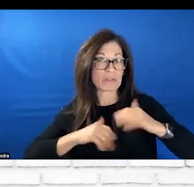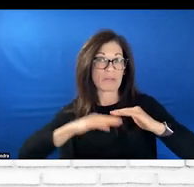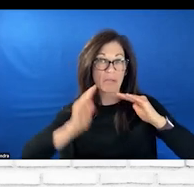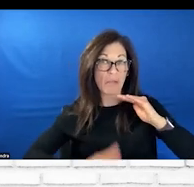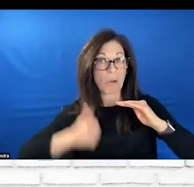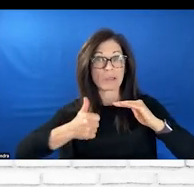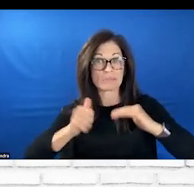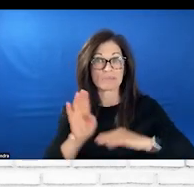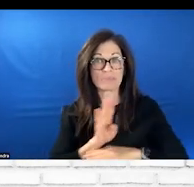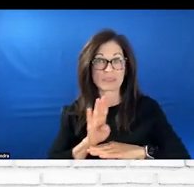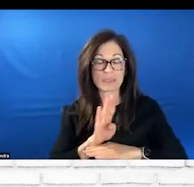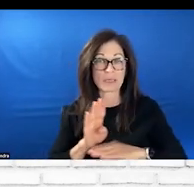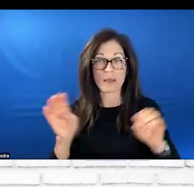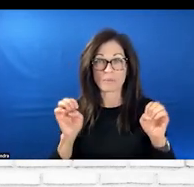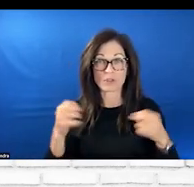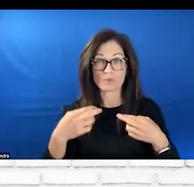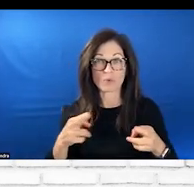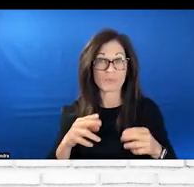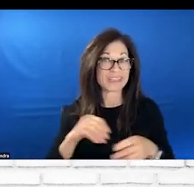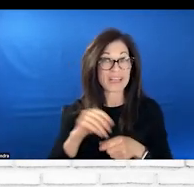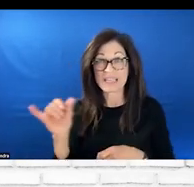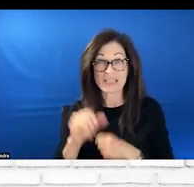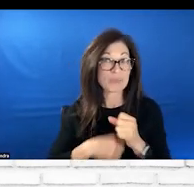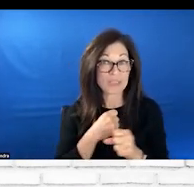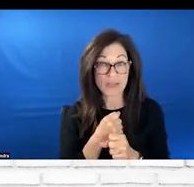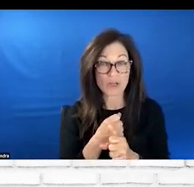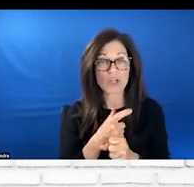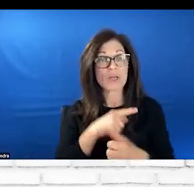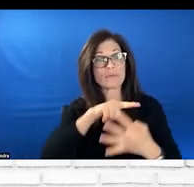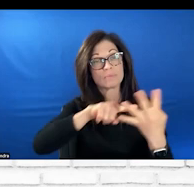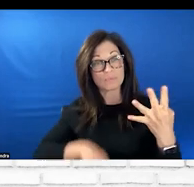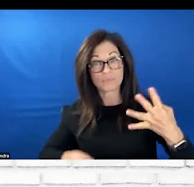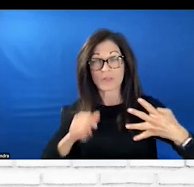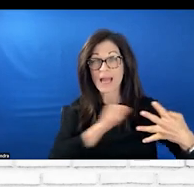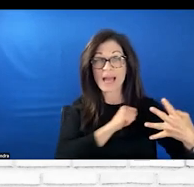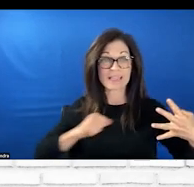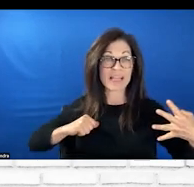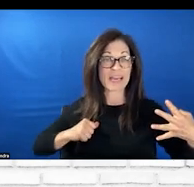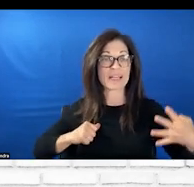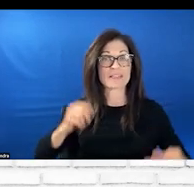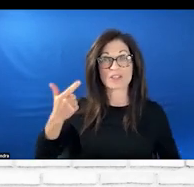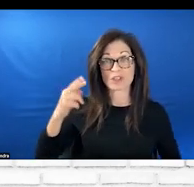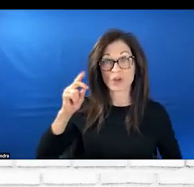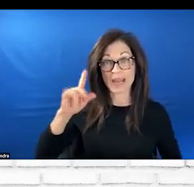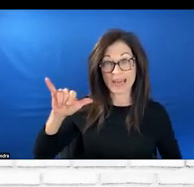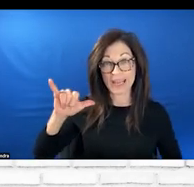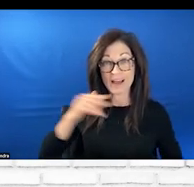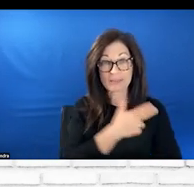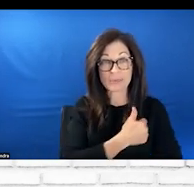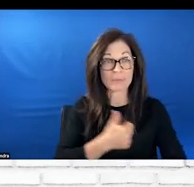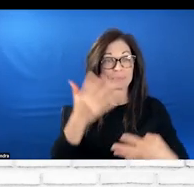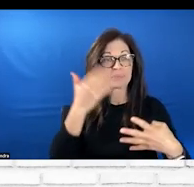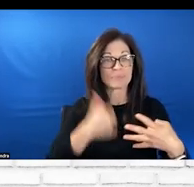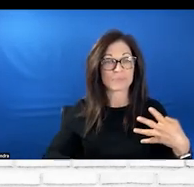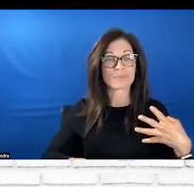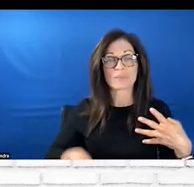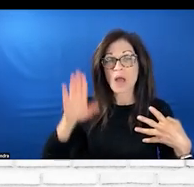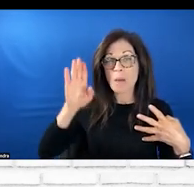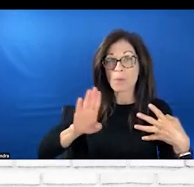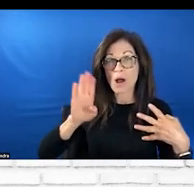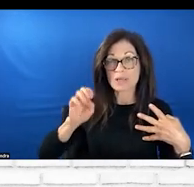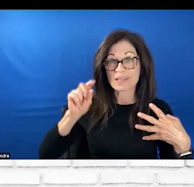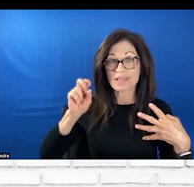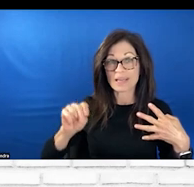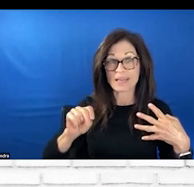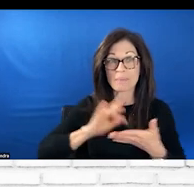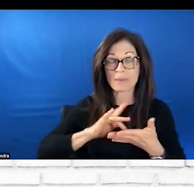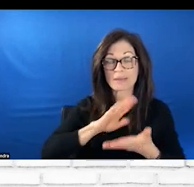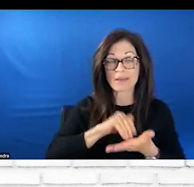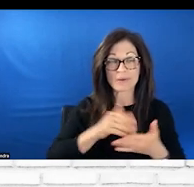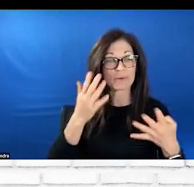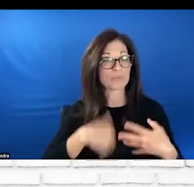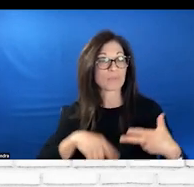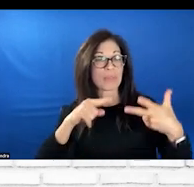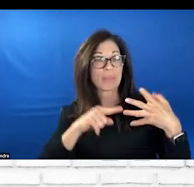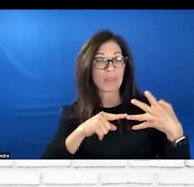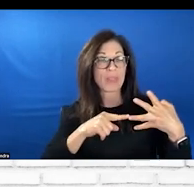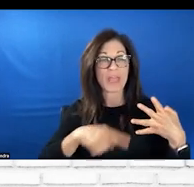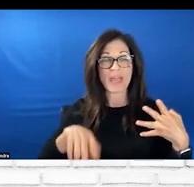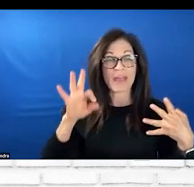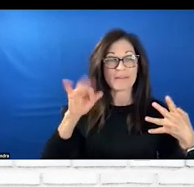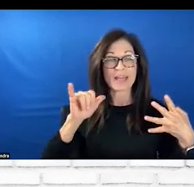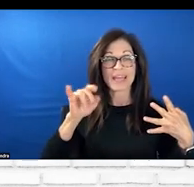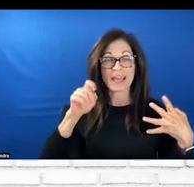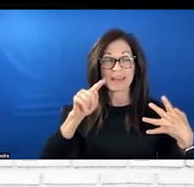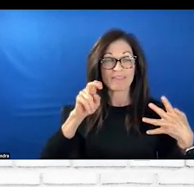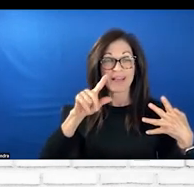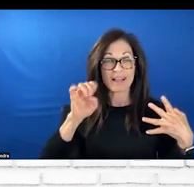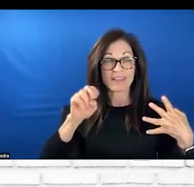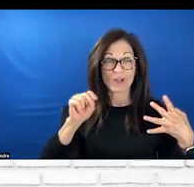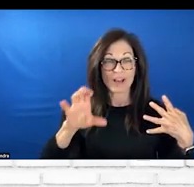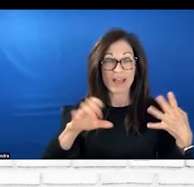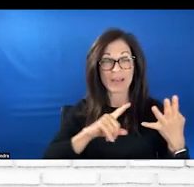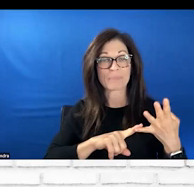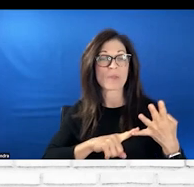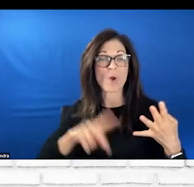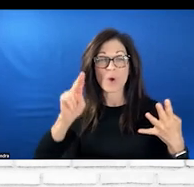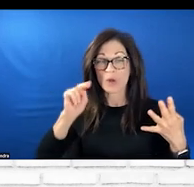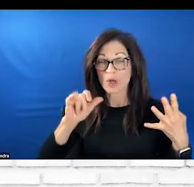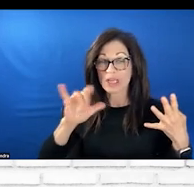ROOM IN THAT SAME YEAR? (READING OPTIONS) SO HOW WOULD YOU LIKE TO HANDLE THIS QUESTION?